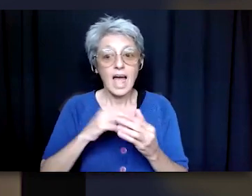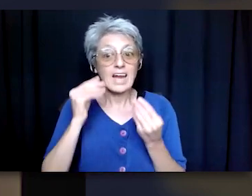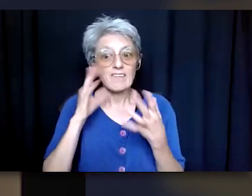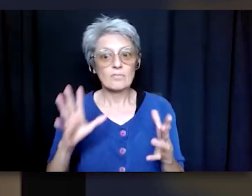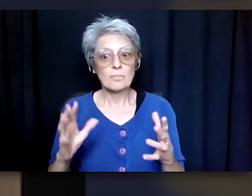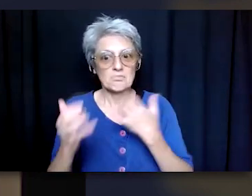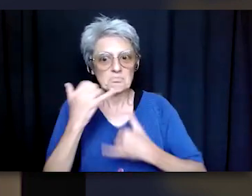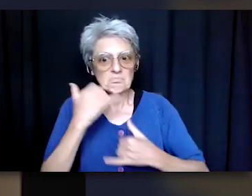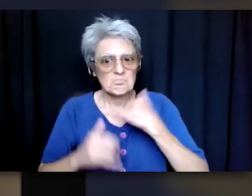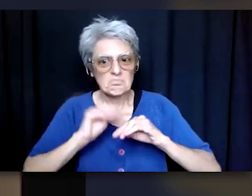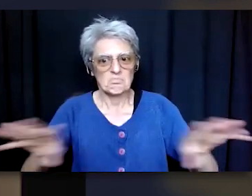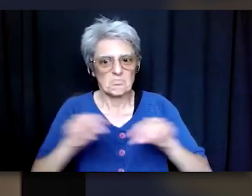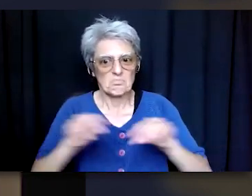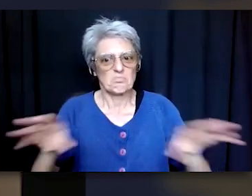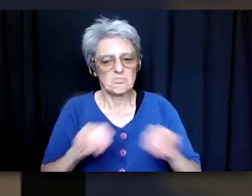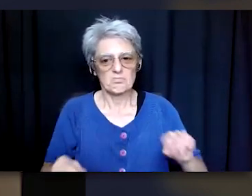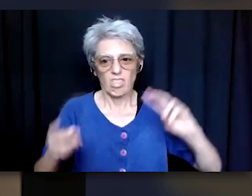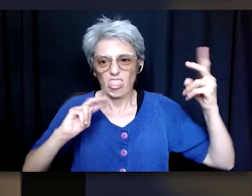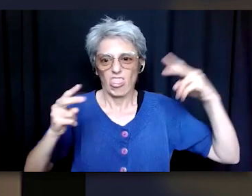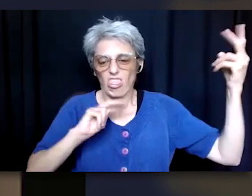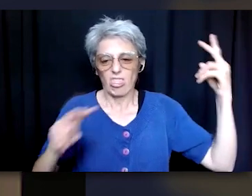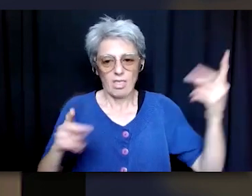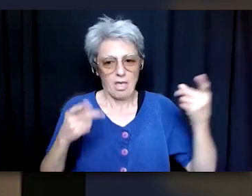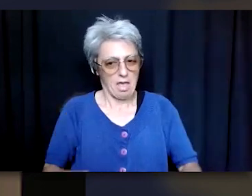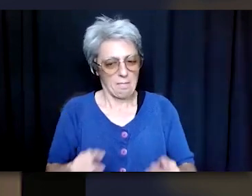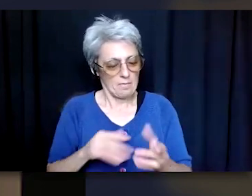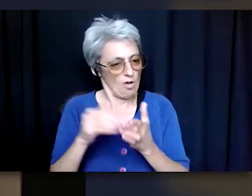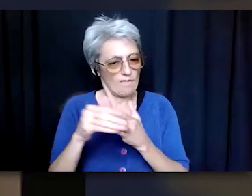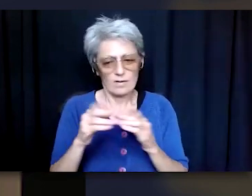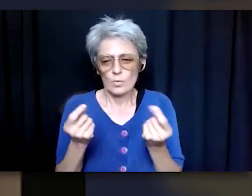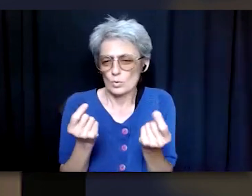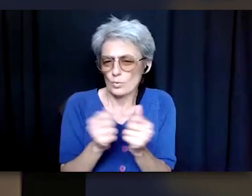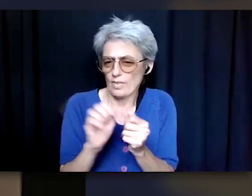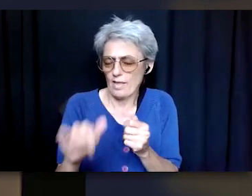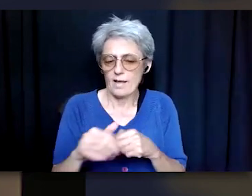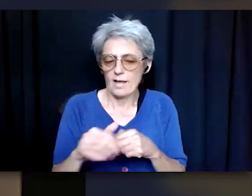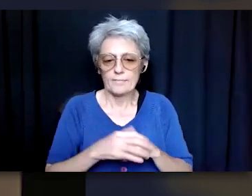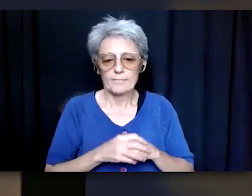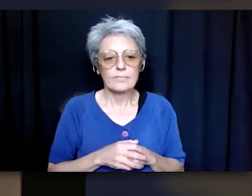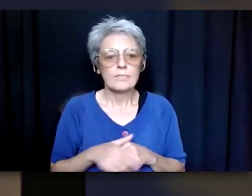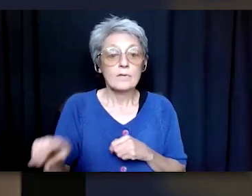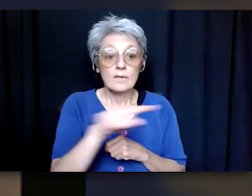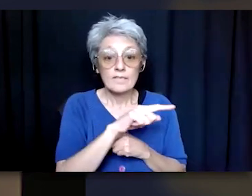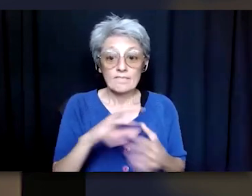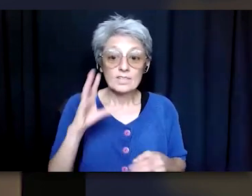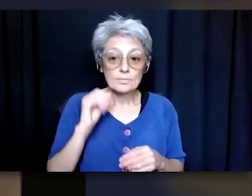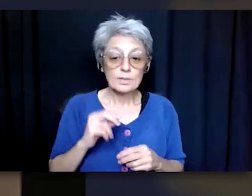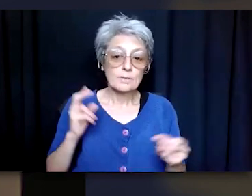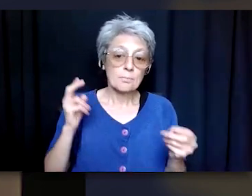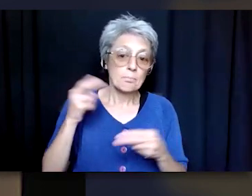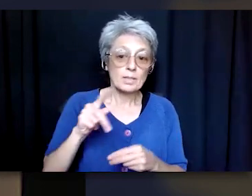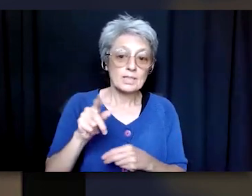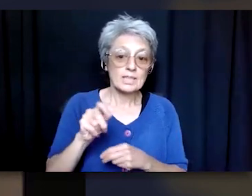of you have some experience with participatory teaching and learning, some aspect of it? I’m